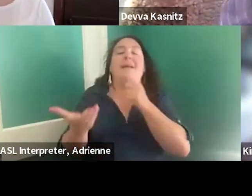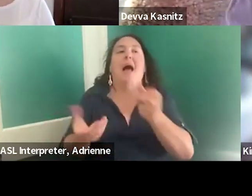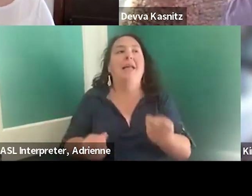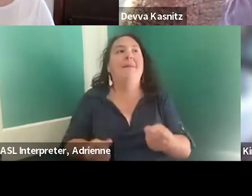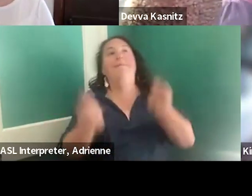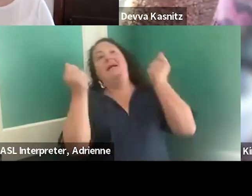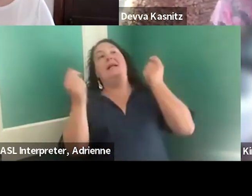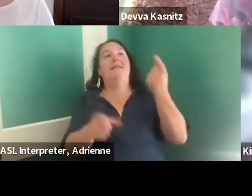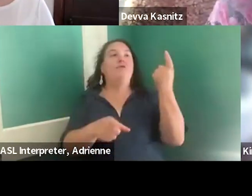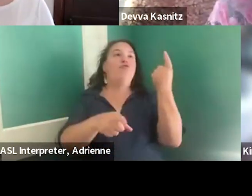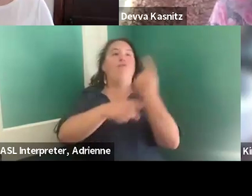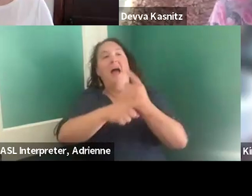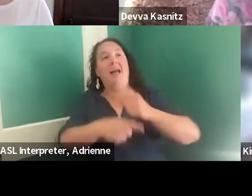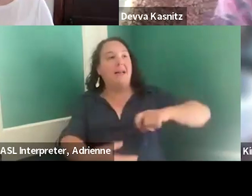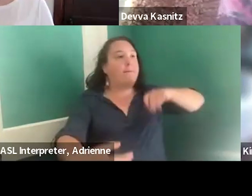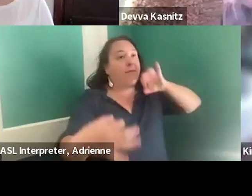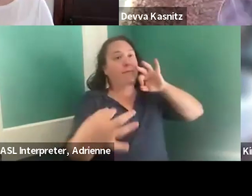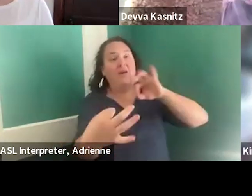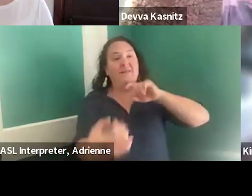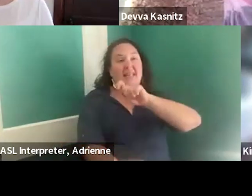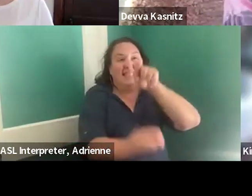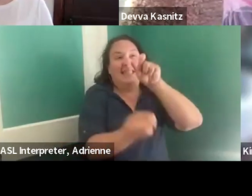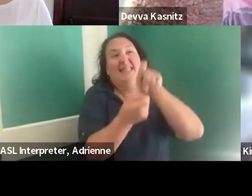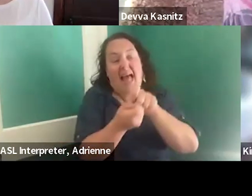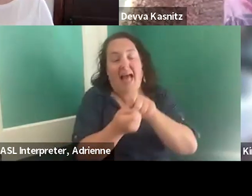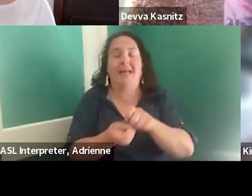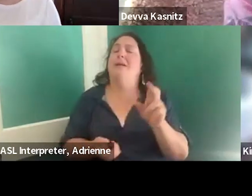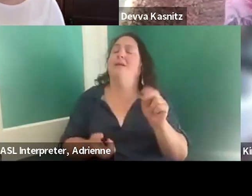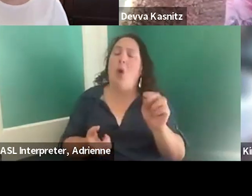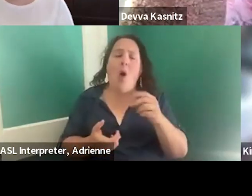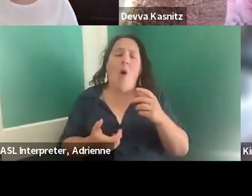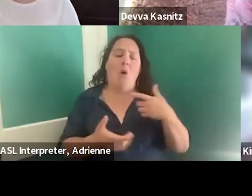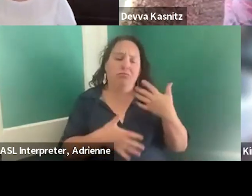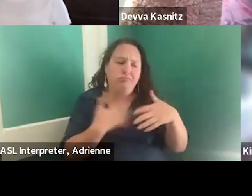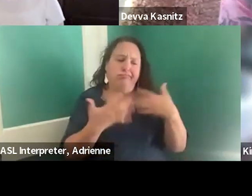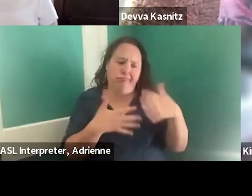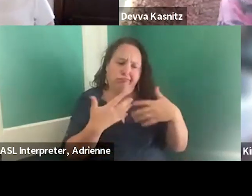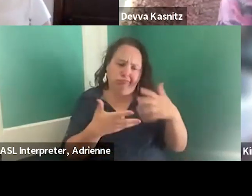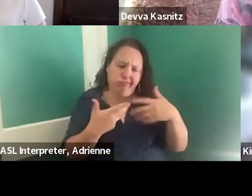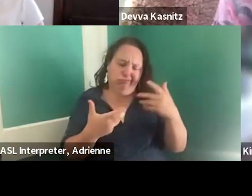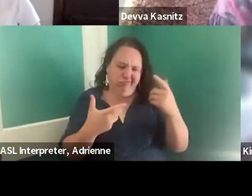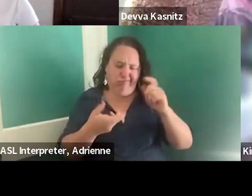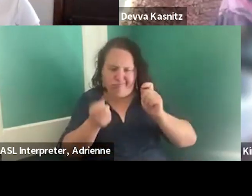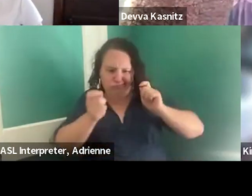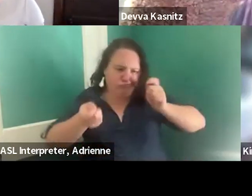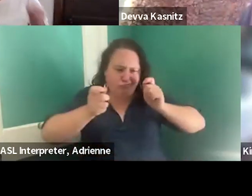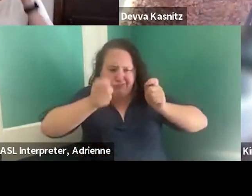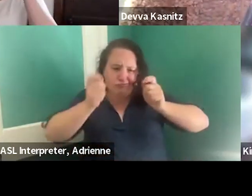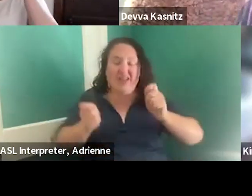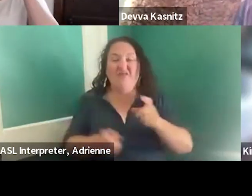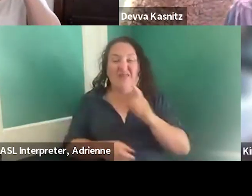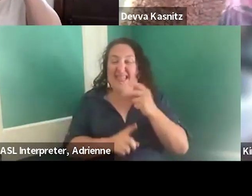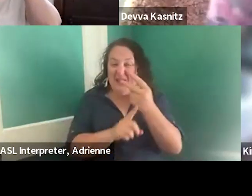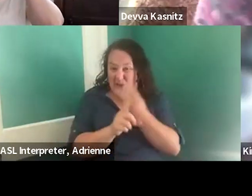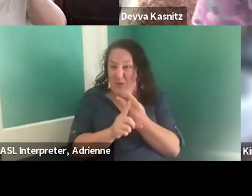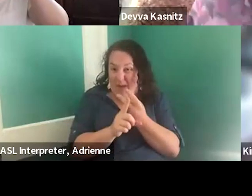We even changed the density of the pads and it was a whole thing. And that went on for two months until we hit the exact right